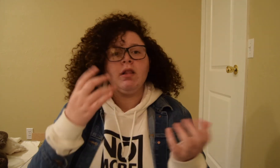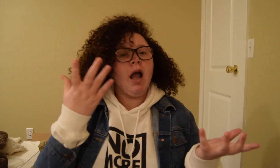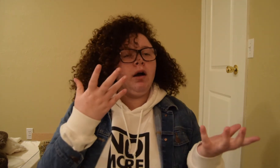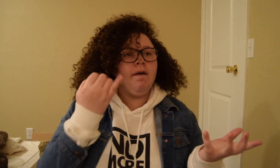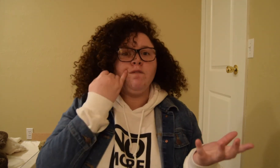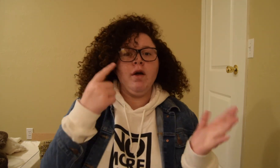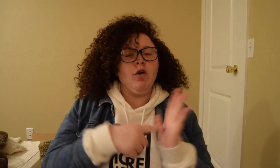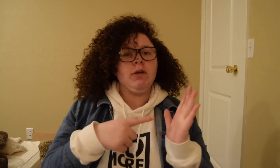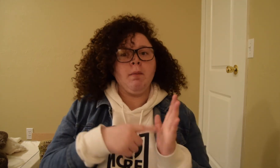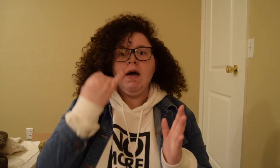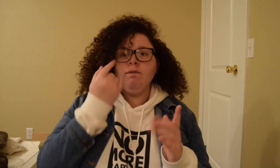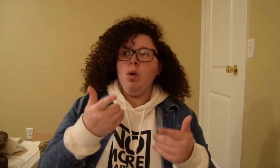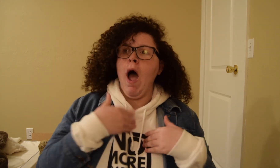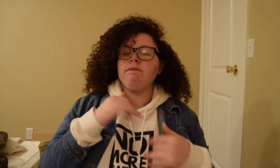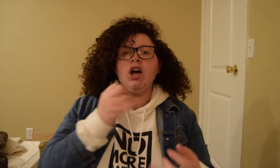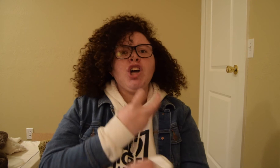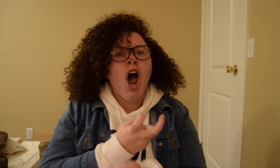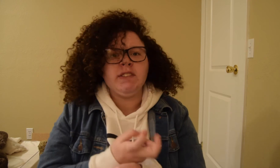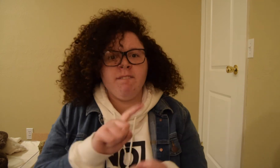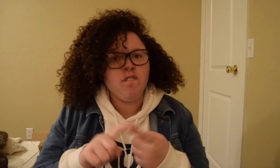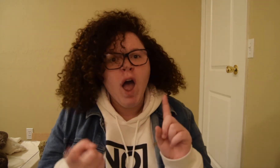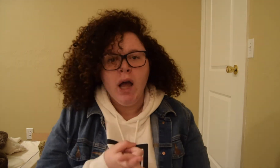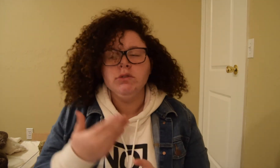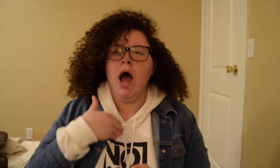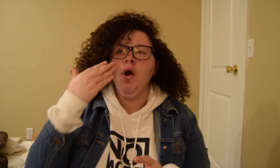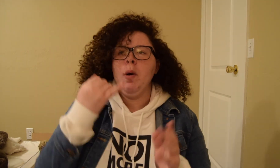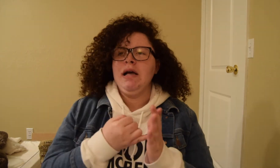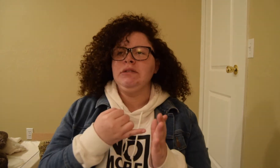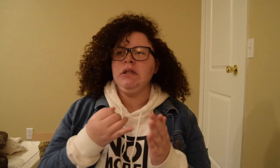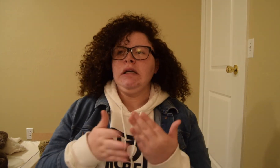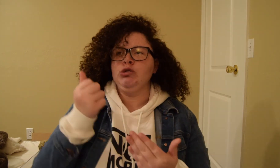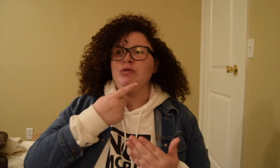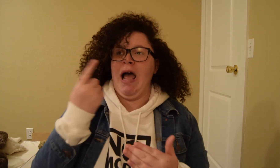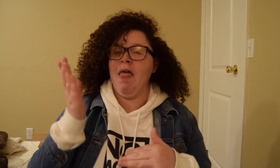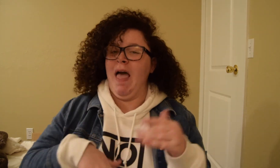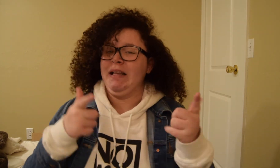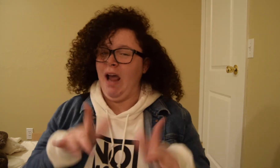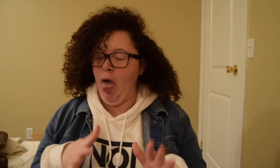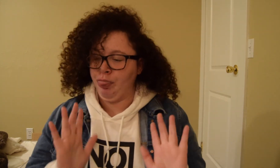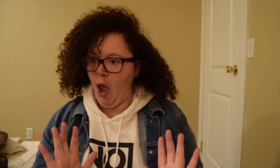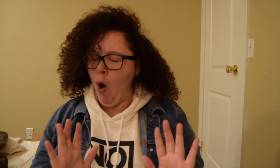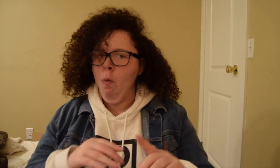Like for example, if you have toxic friends... I know it's easier said than done though